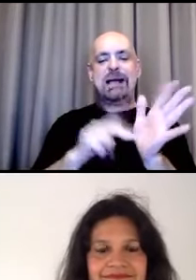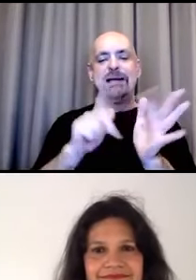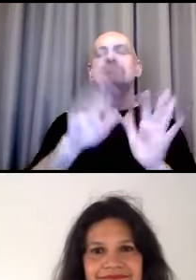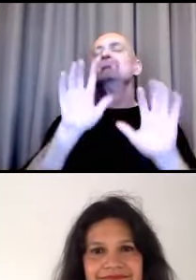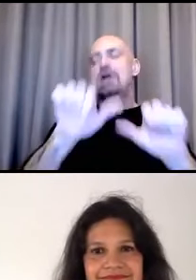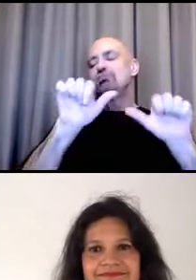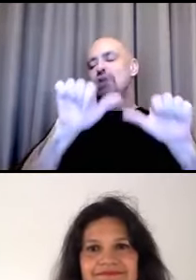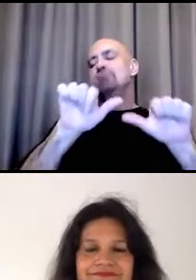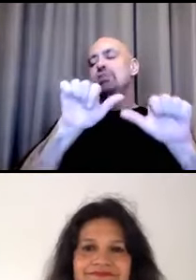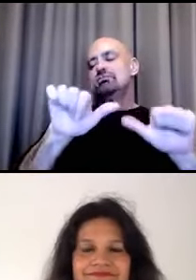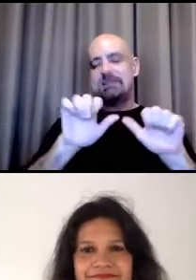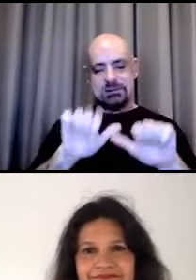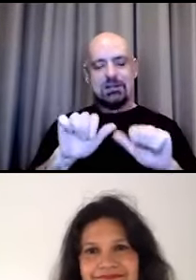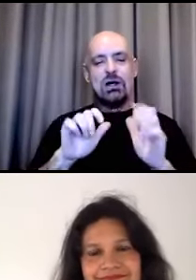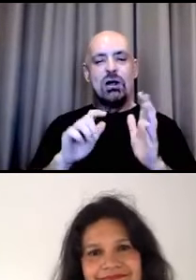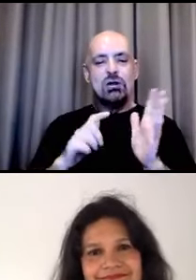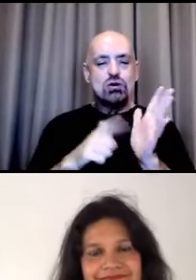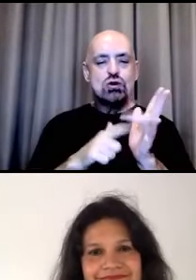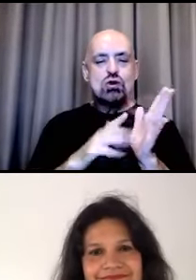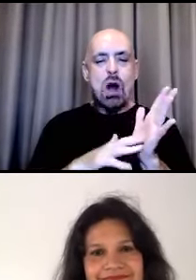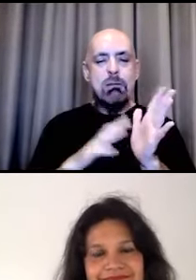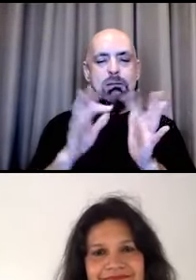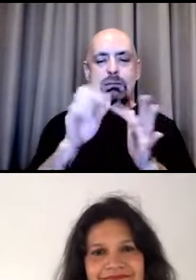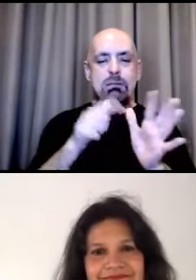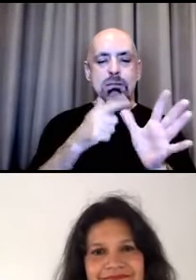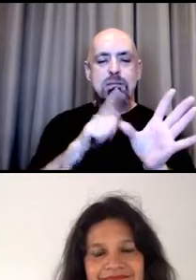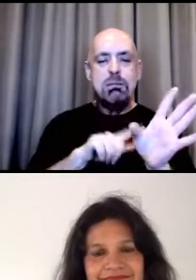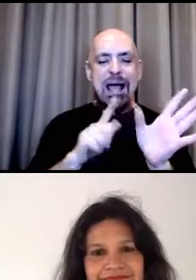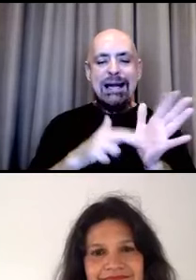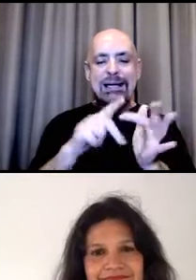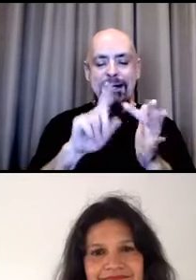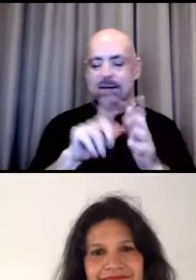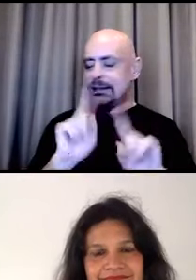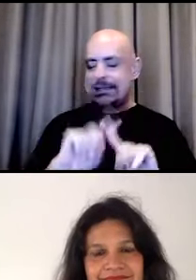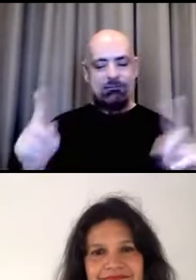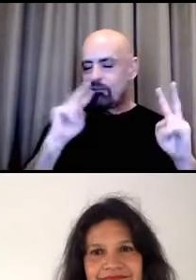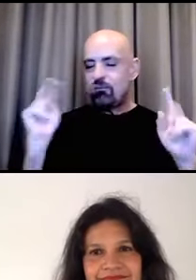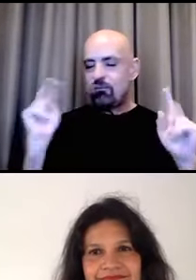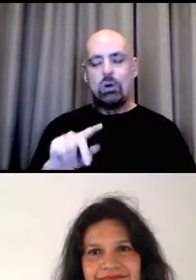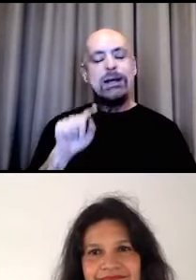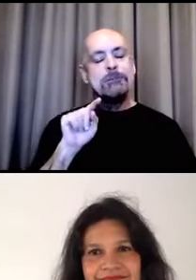there I'm delighted that question is coming from the Open University. I